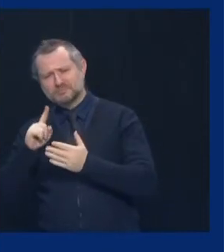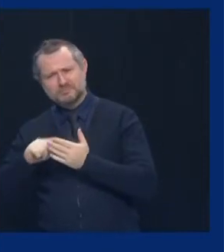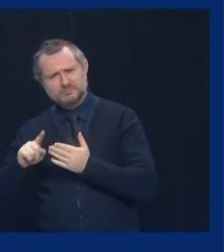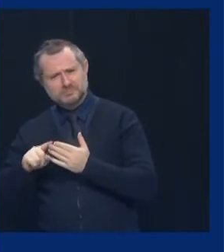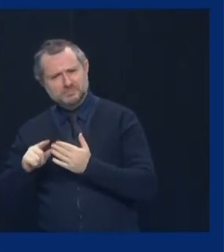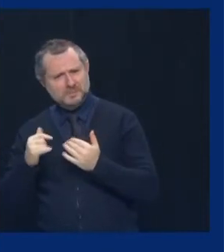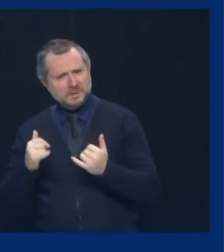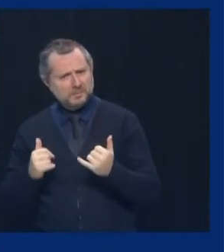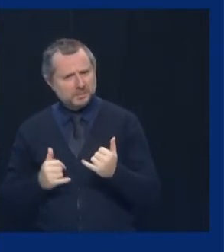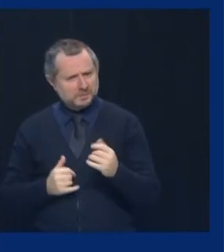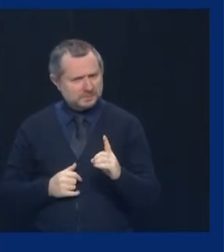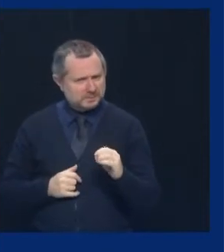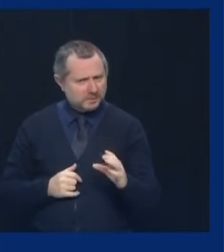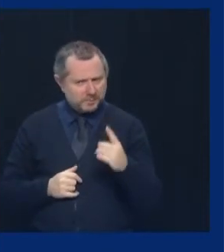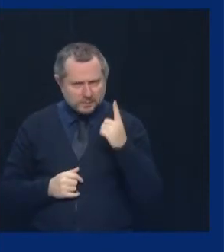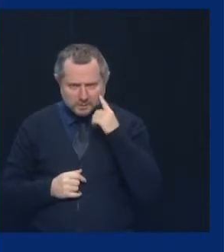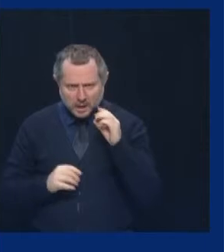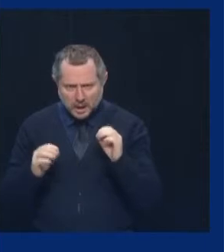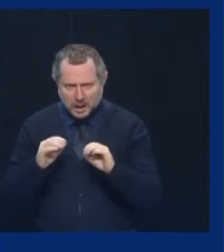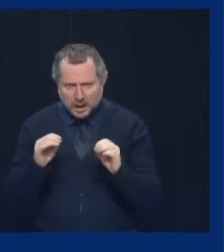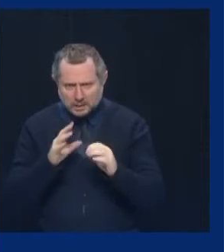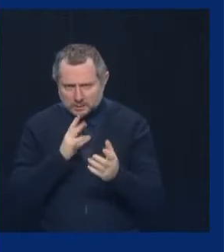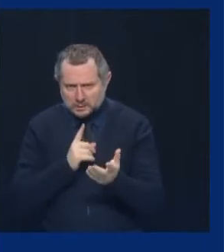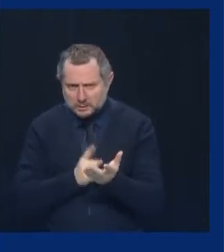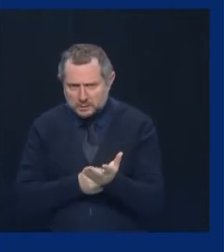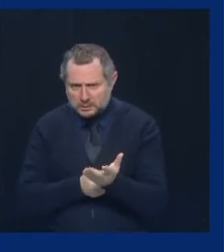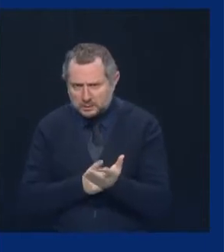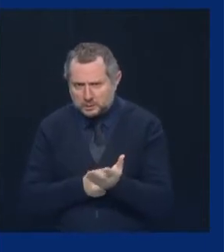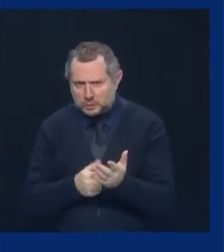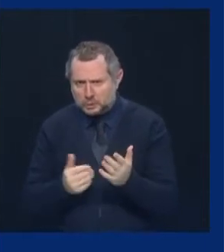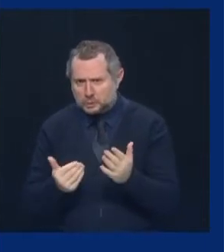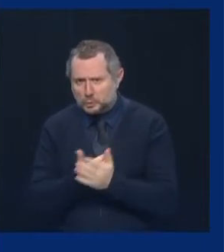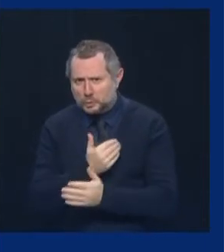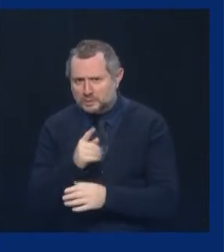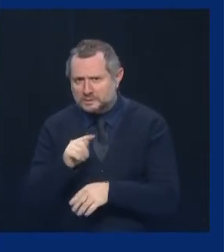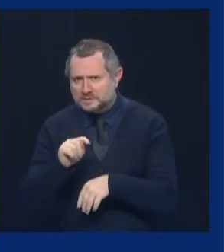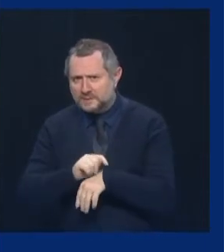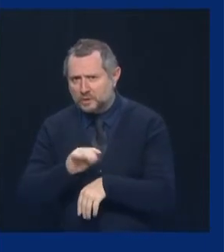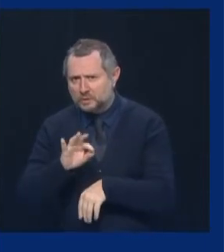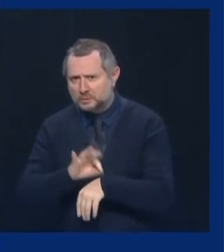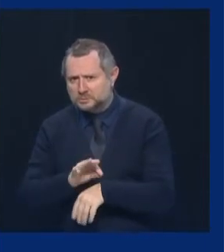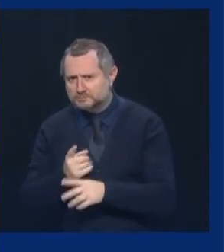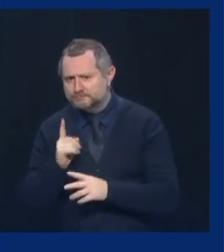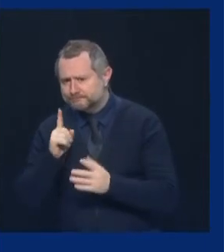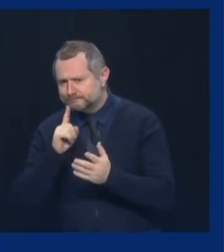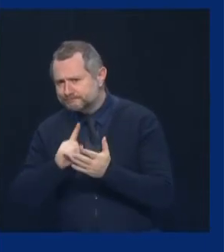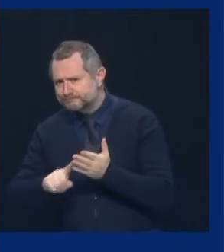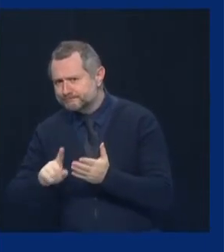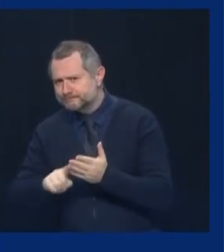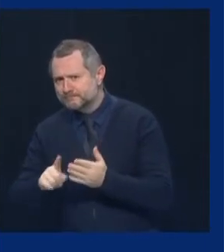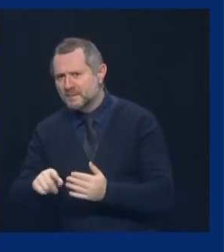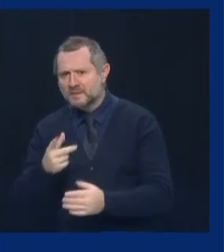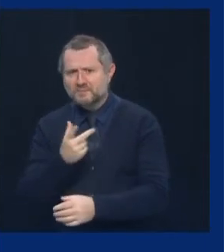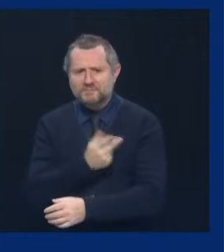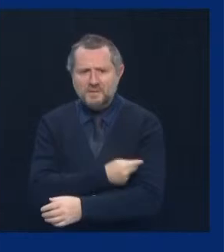THAT YOU ANNOUNCED IN APRIL. WE'RE IN DECEMBER NOW. WE HAVEN'T REALLY HEARD ANY FINDINGS FROM THAT.